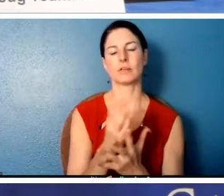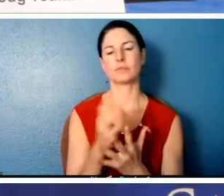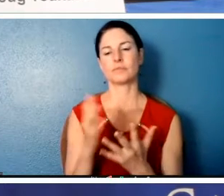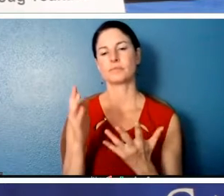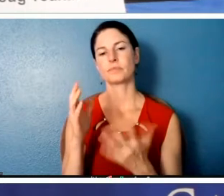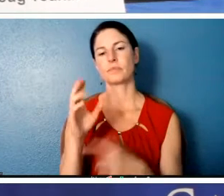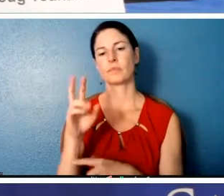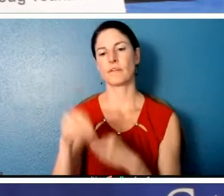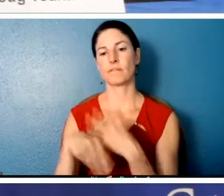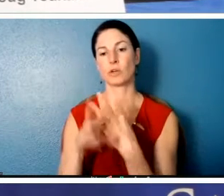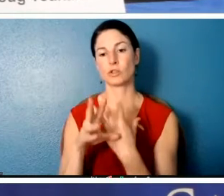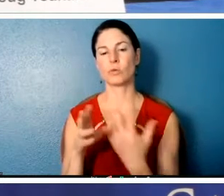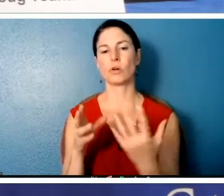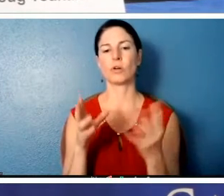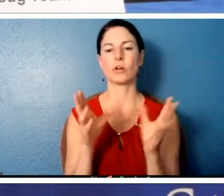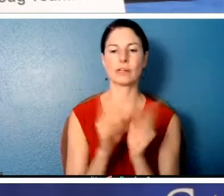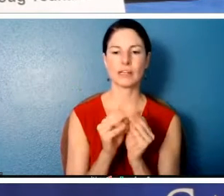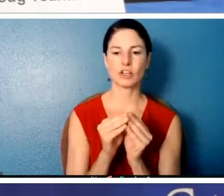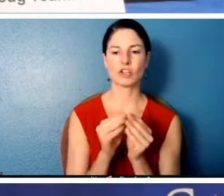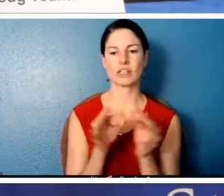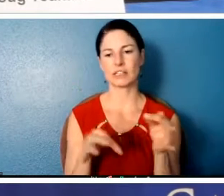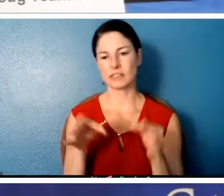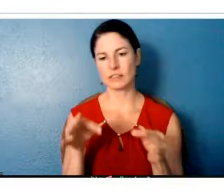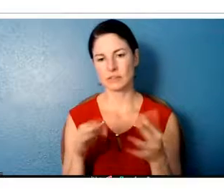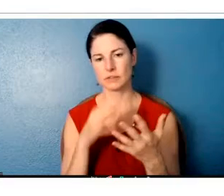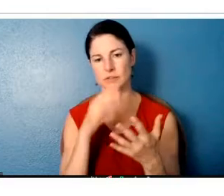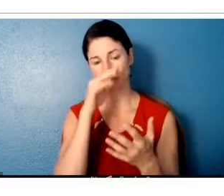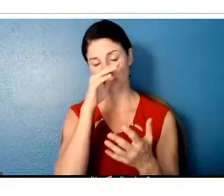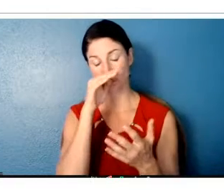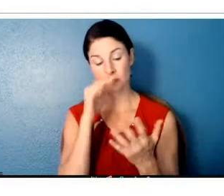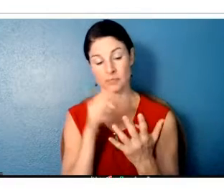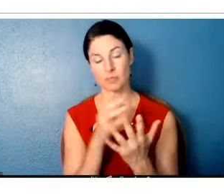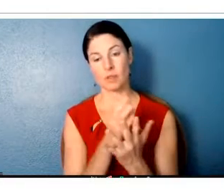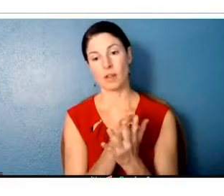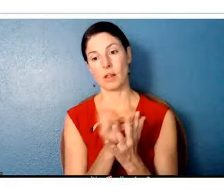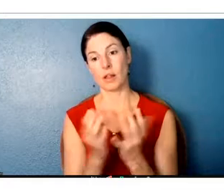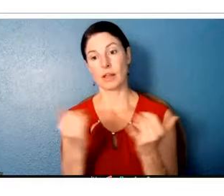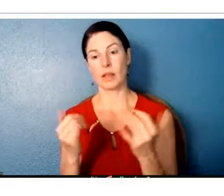we're in the process of having hearings workshops in each district.